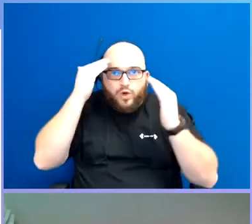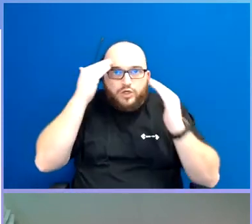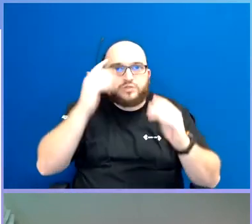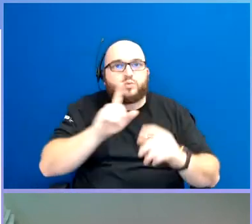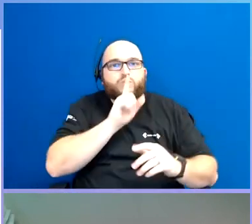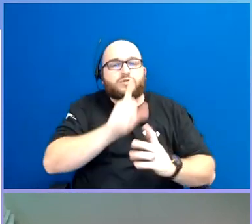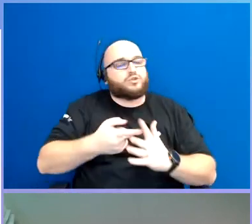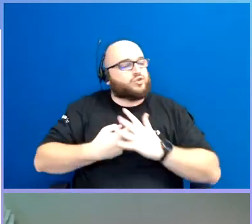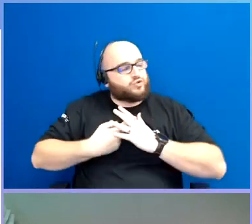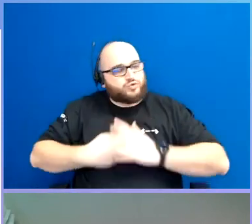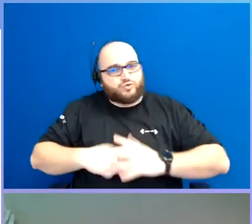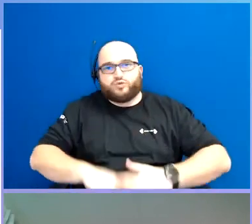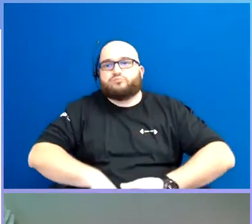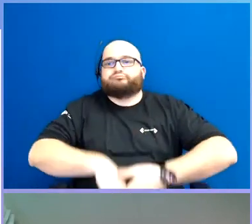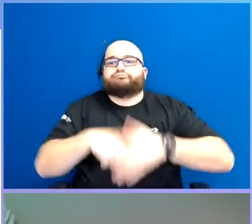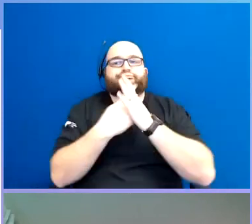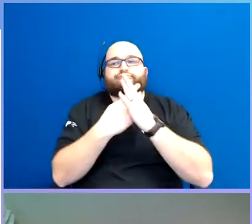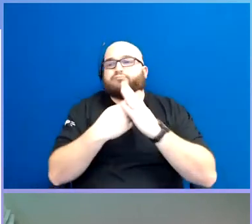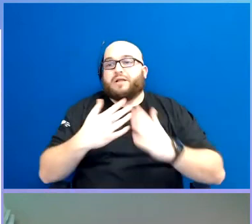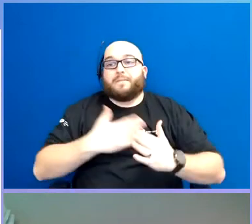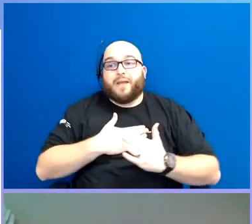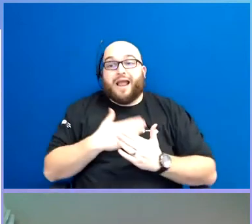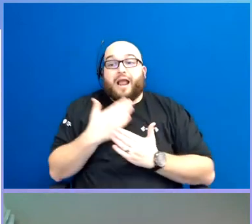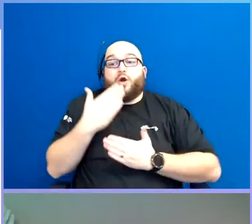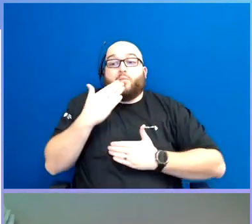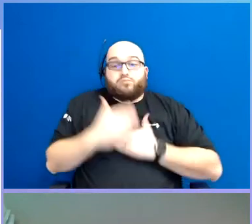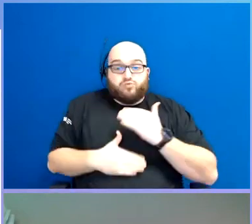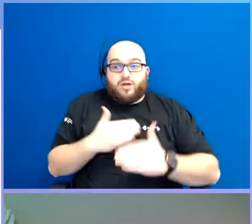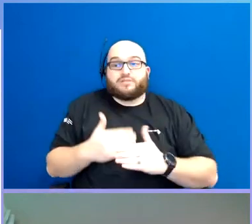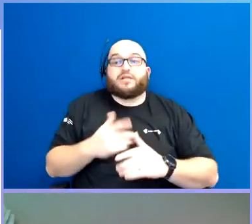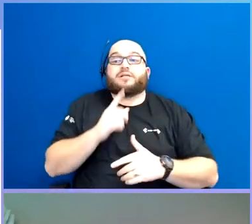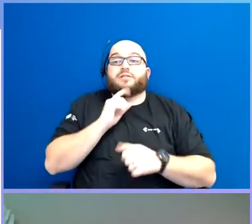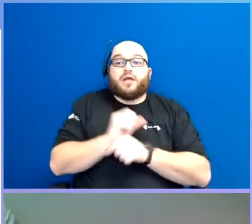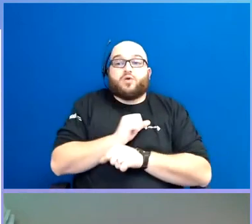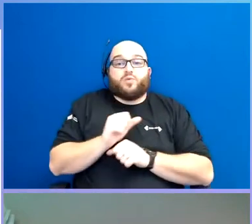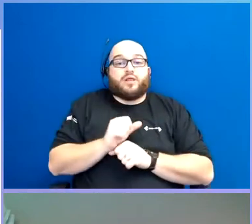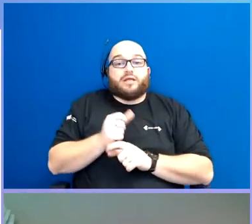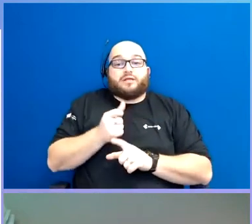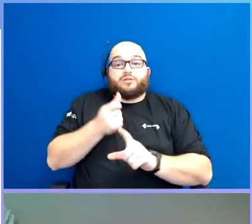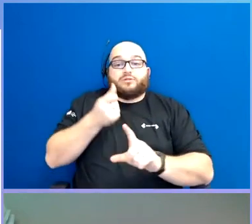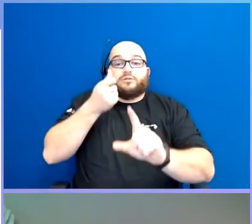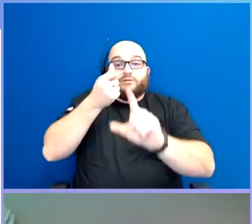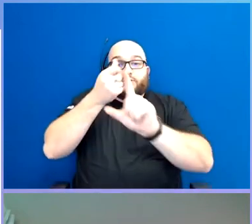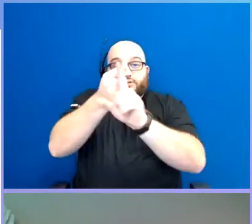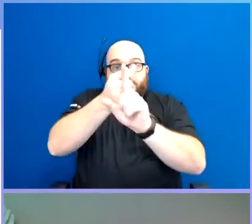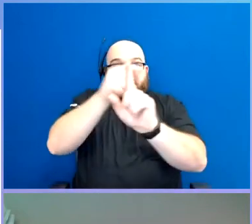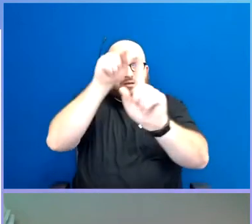Sessions really kick started the process that then trickled down to the developers and testers